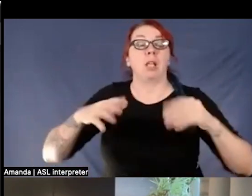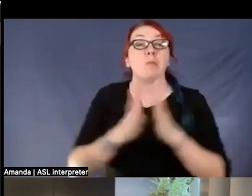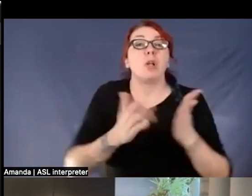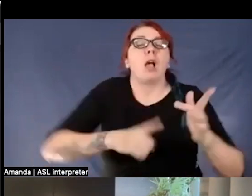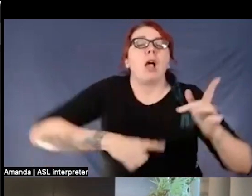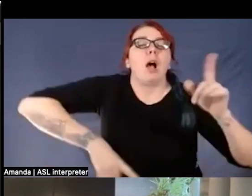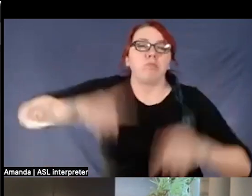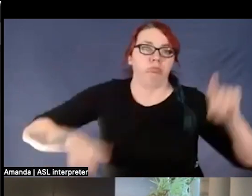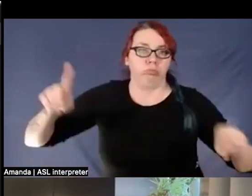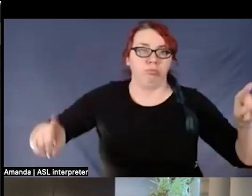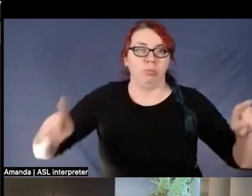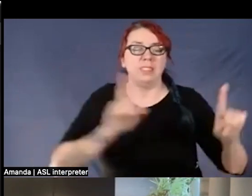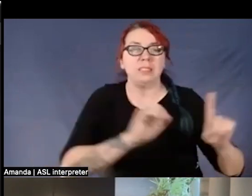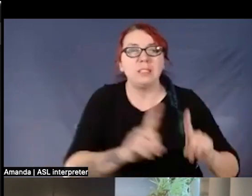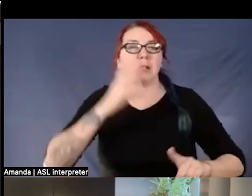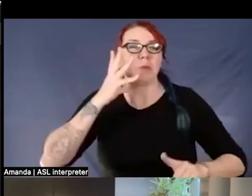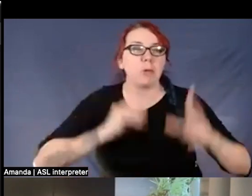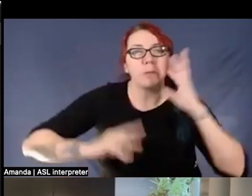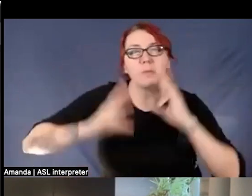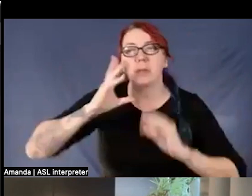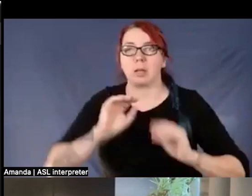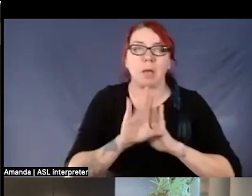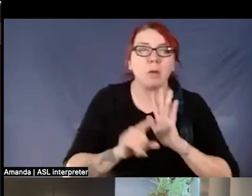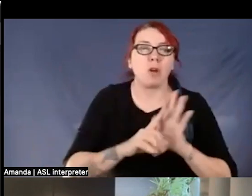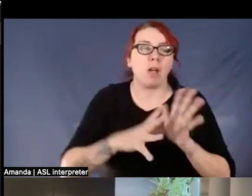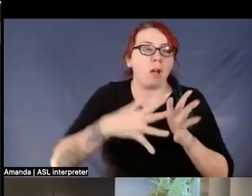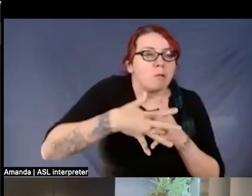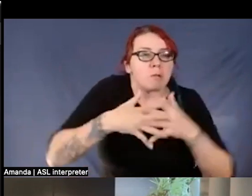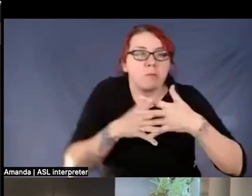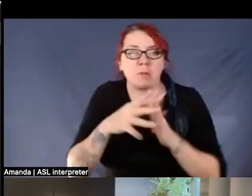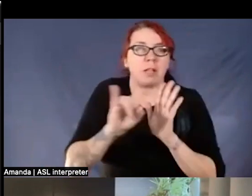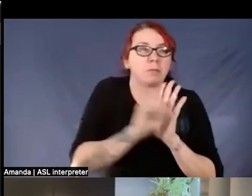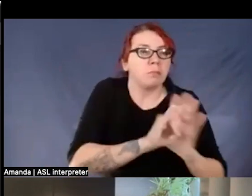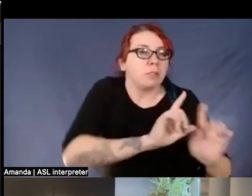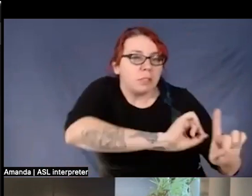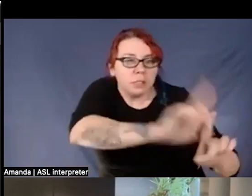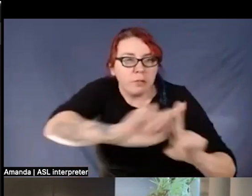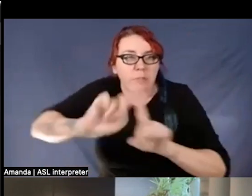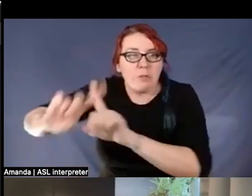and all that complicated intersectionality. We at BookNet are committed to working with our partners